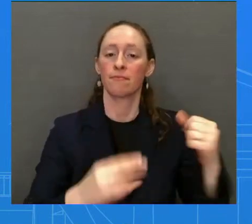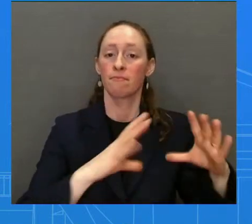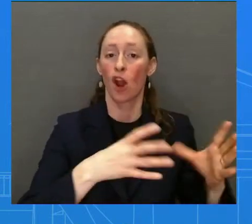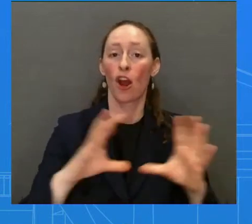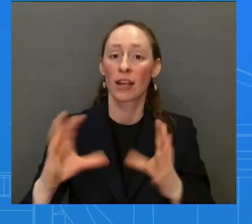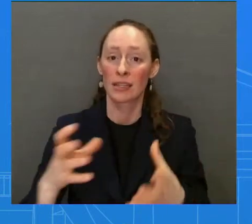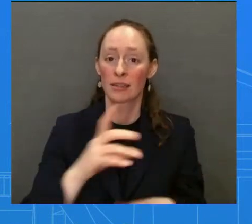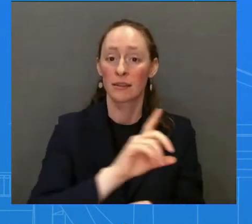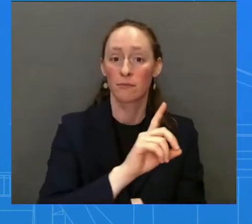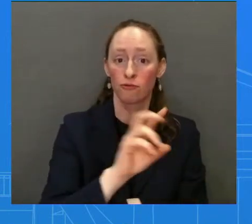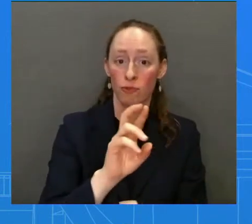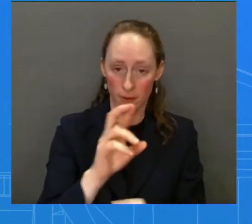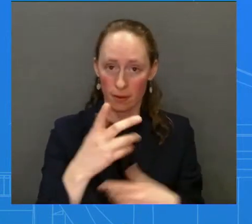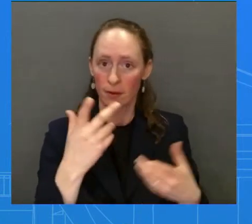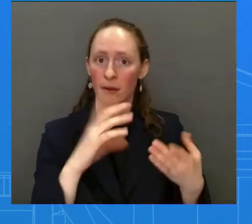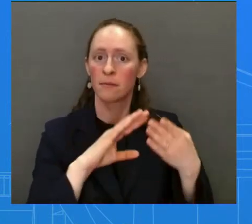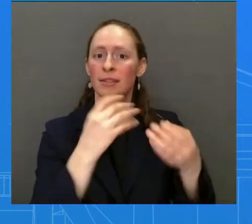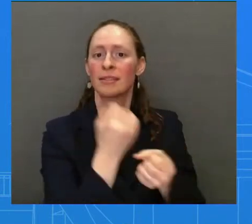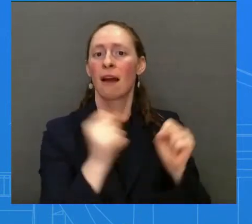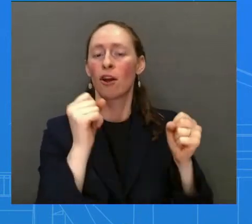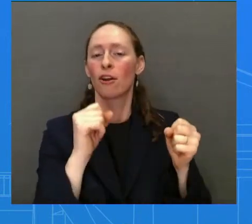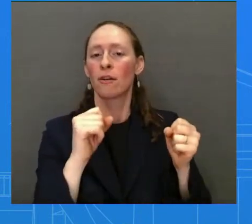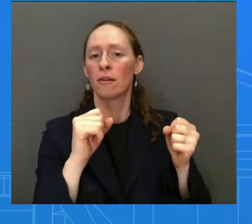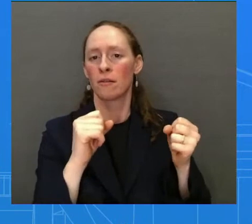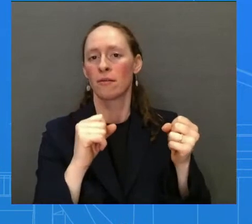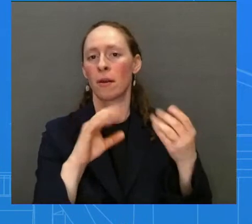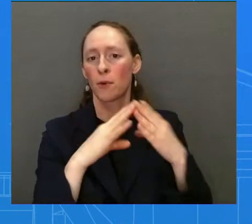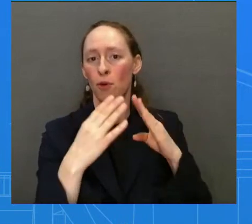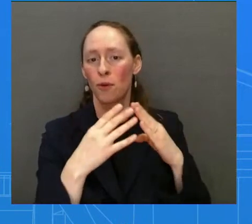He also believe it's not enough. We must do more.